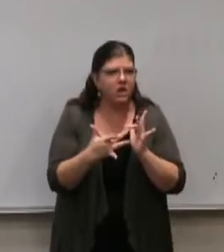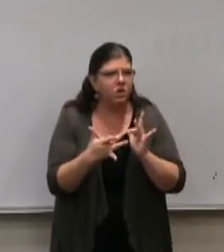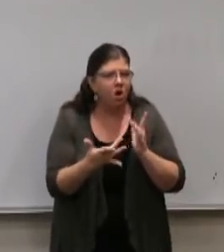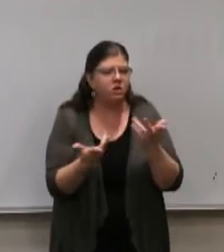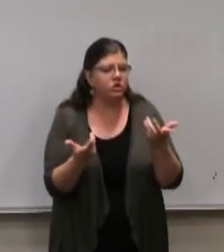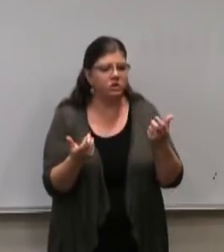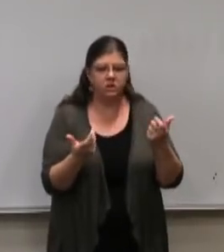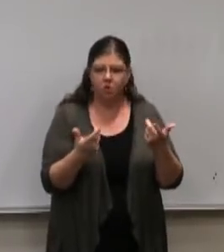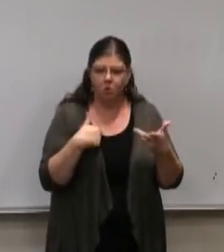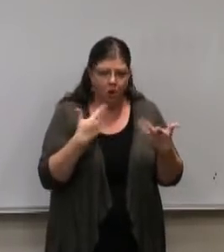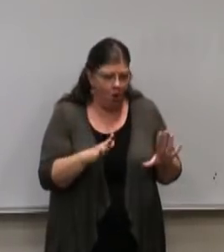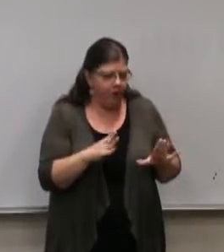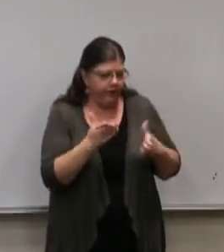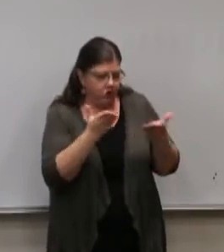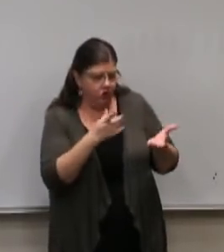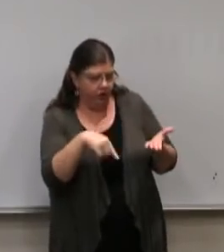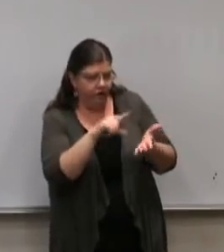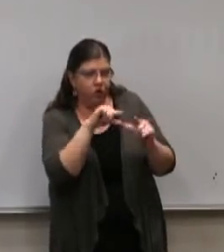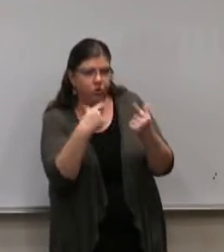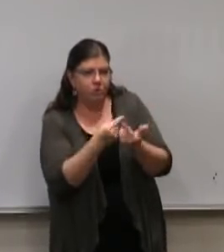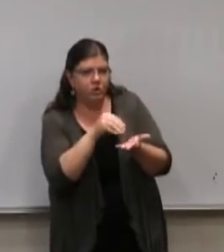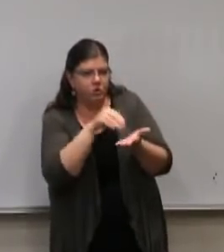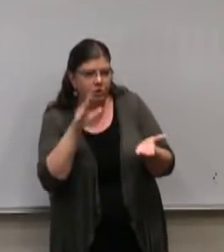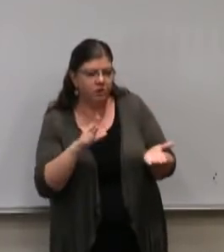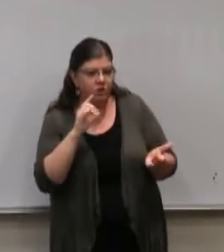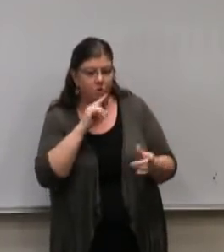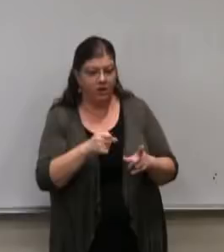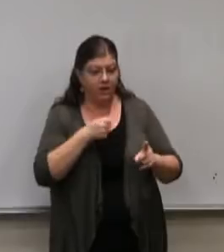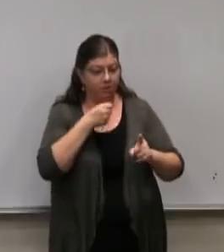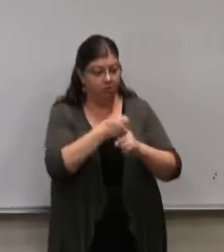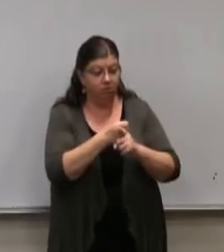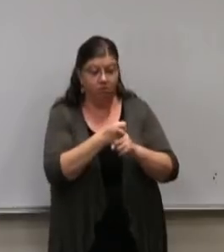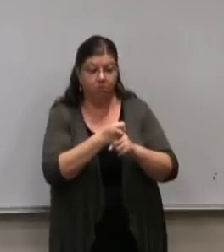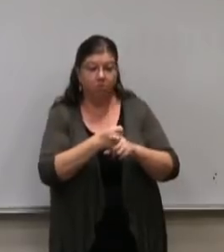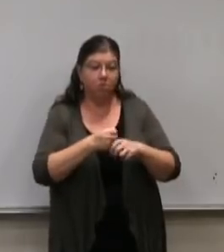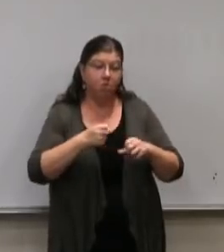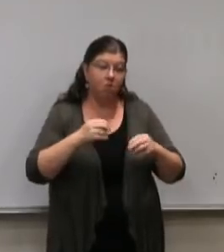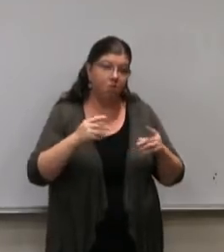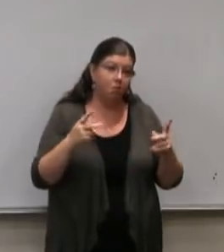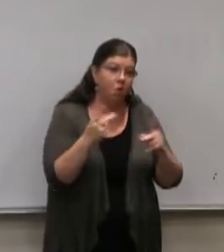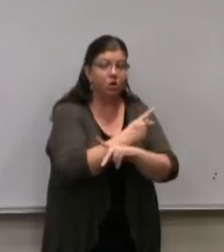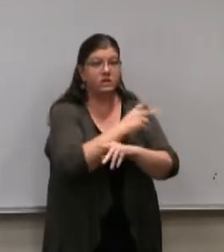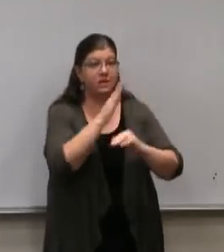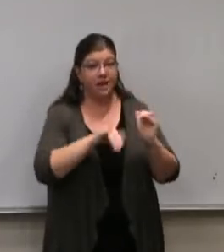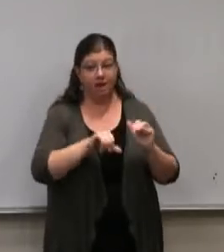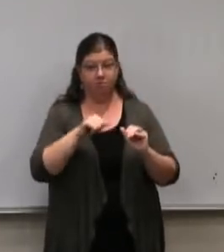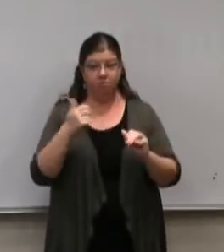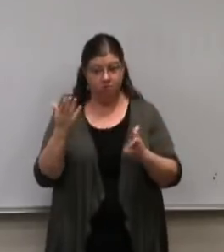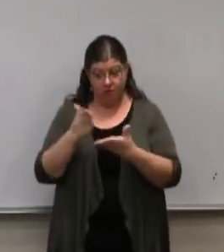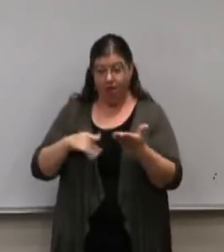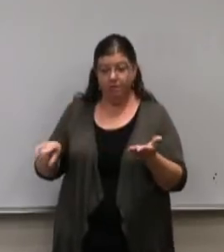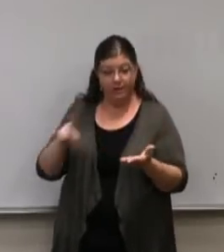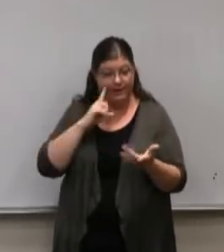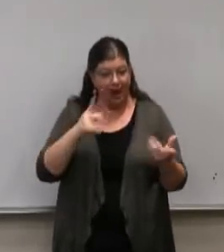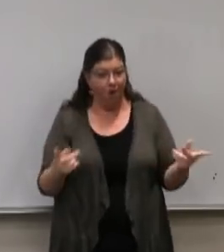We already serve as a group of students that are disproportionately impacted for a variety of reasons and we've just made it even more difficult